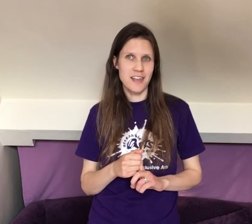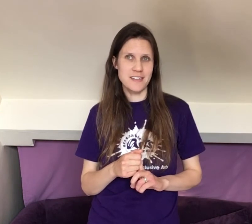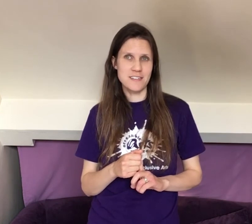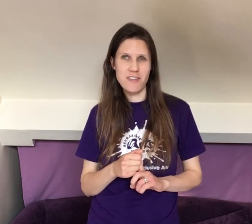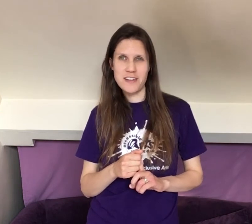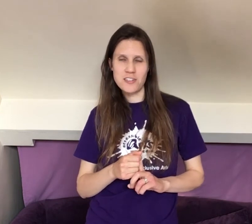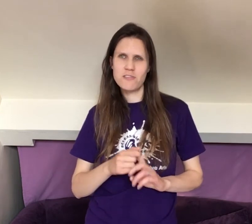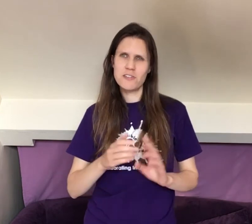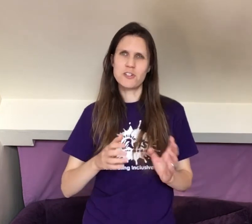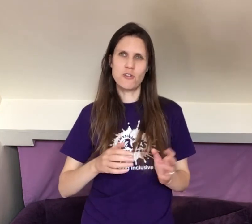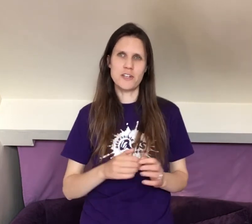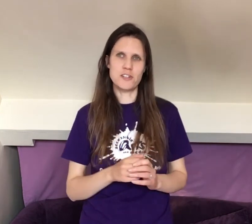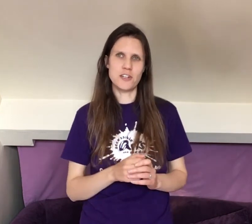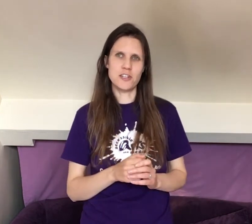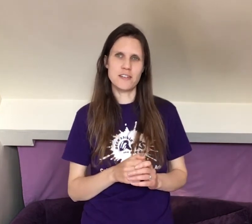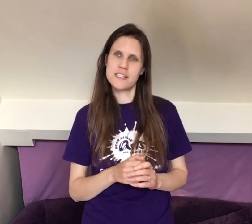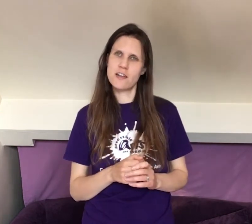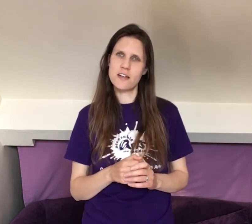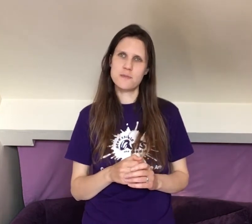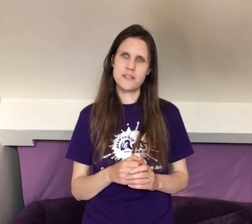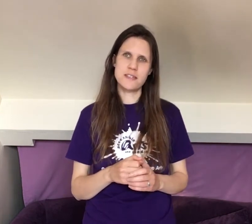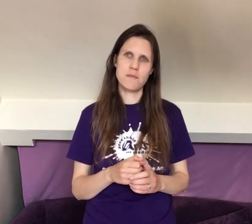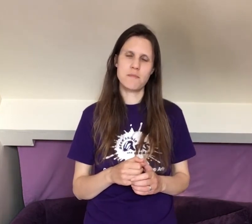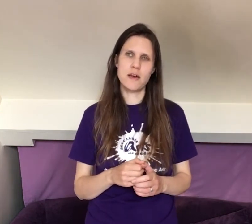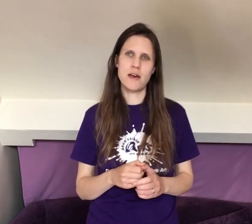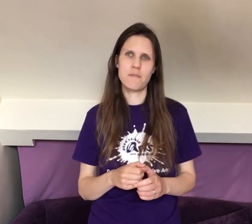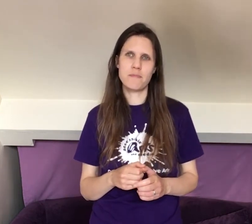It’s a very, it’s a little short introduction I think it starts with some